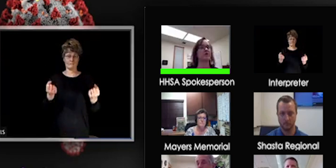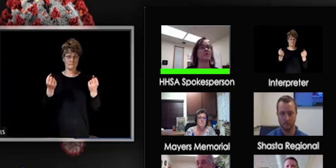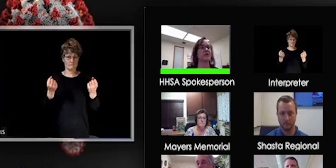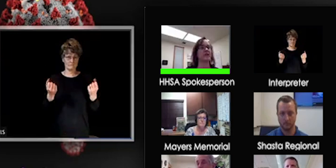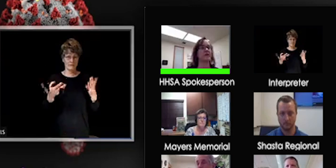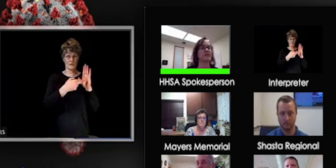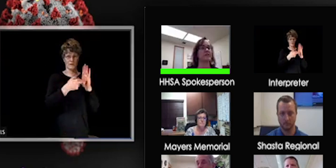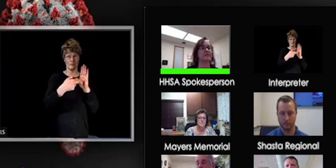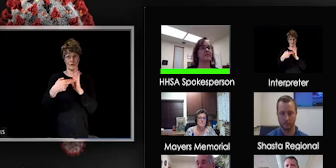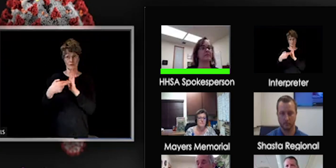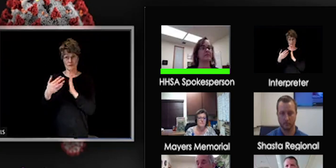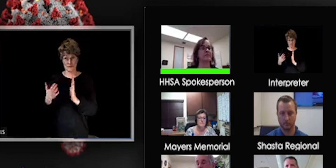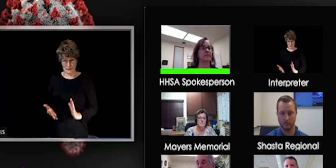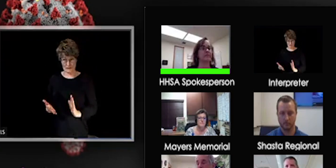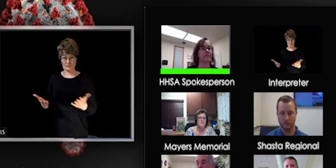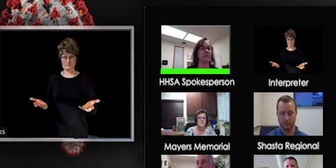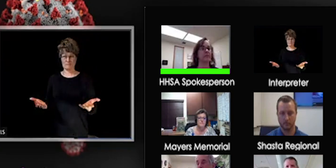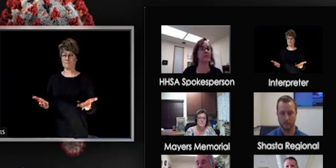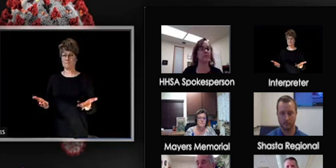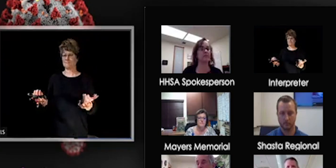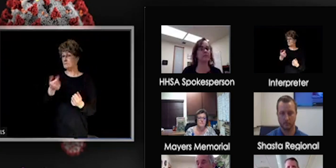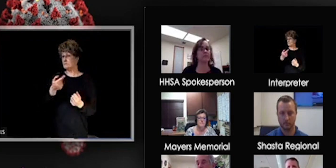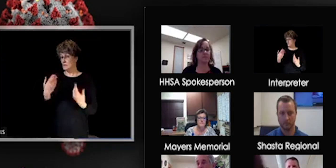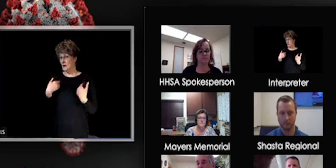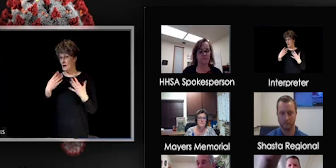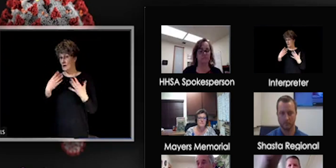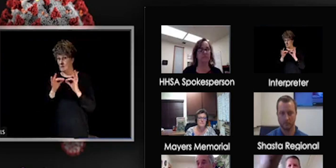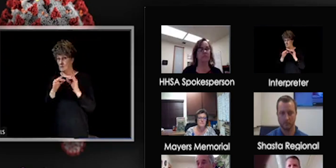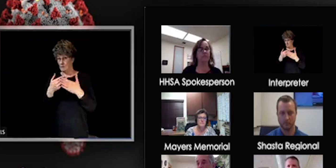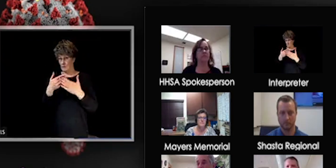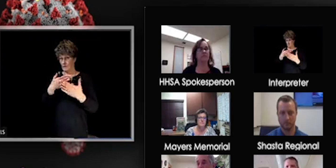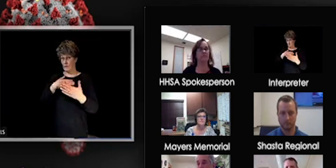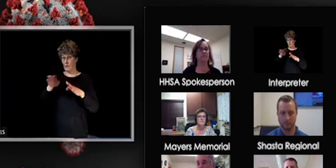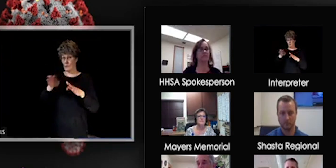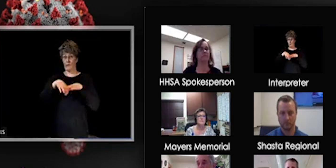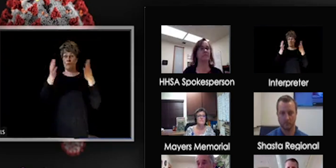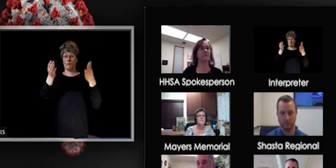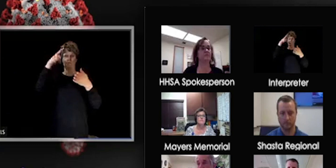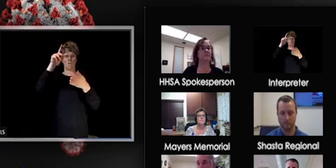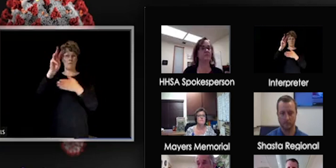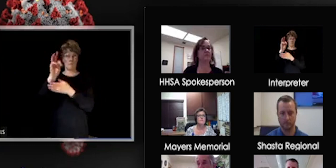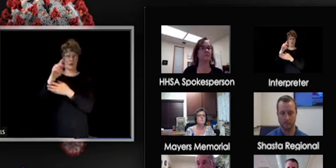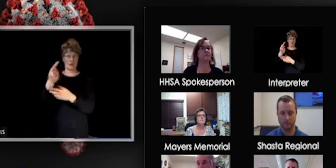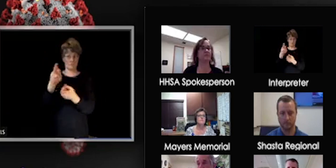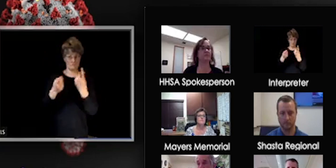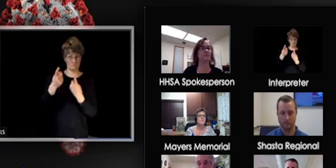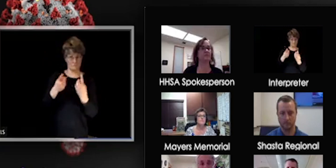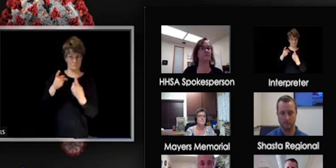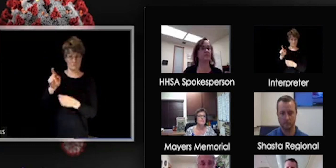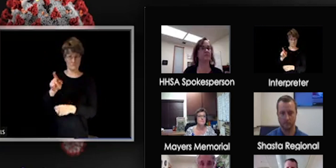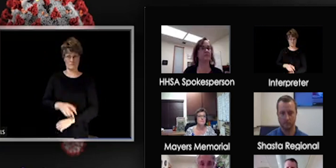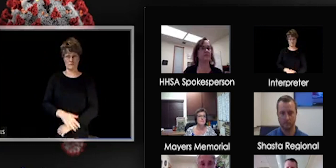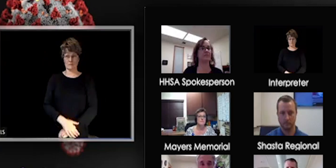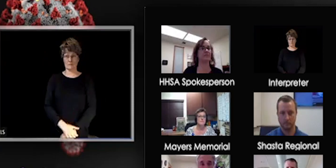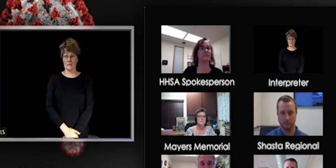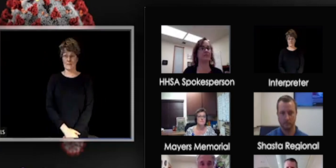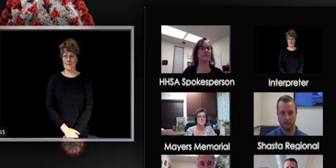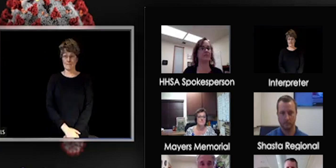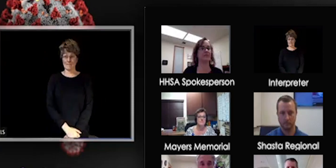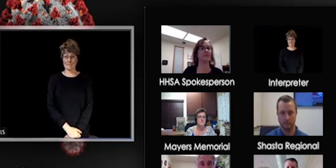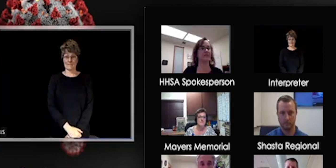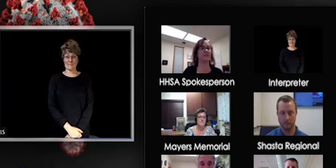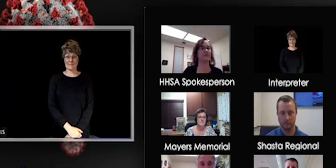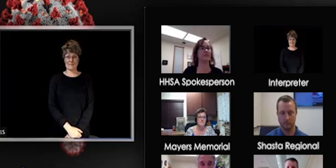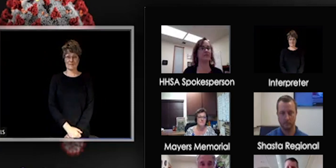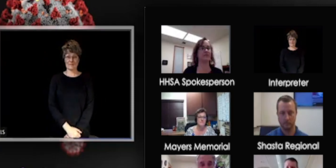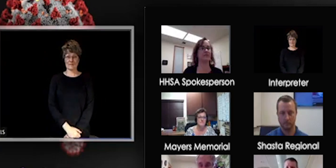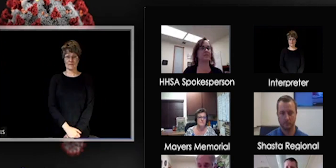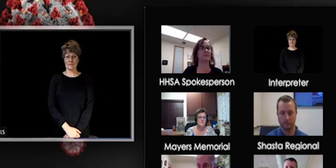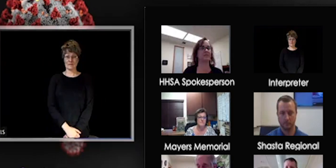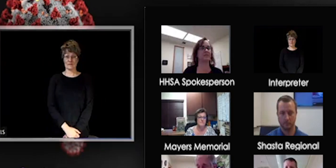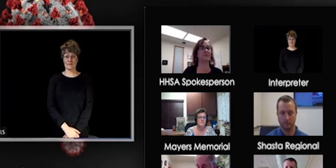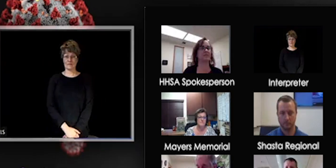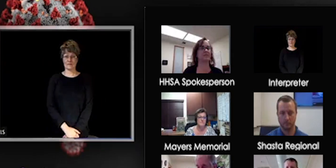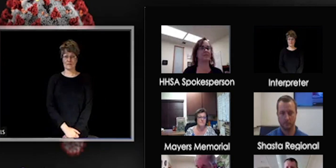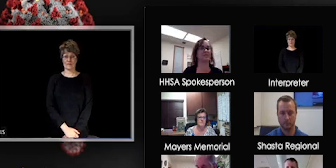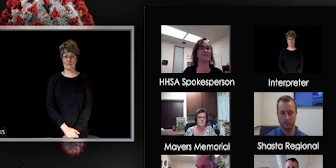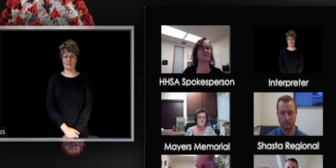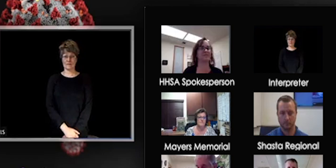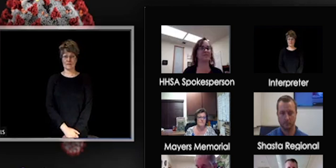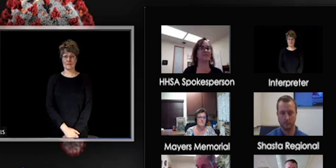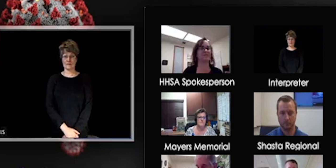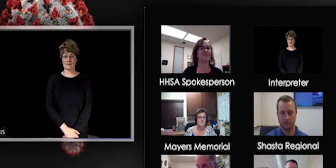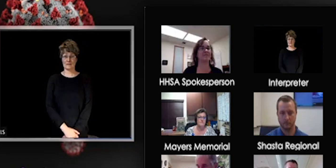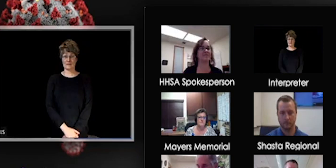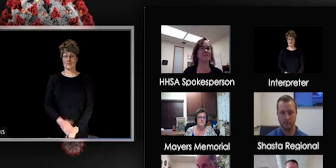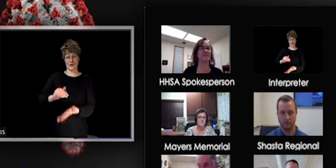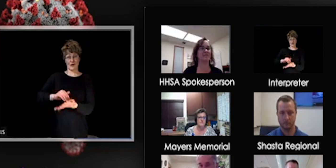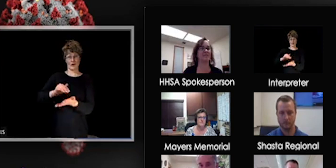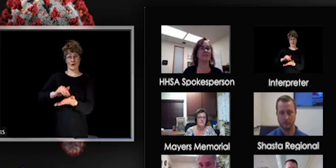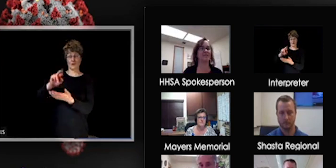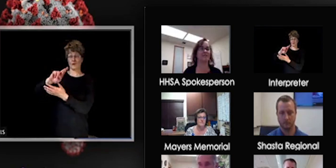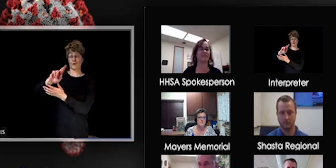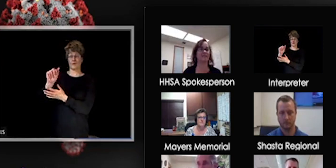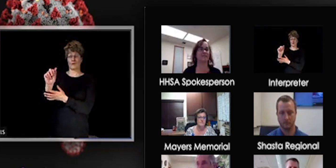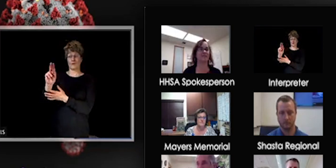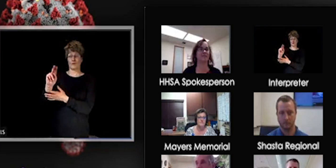we open up to media questions. Morning everybody. I’m sure there are going